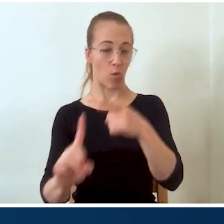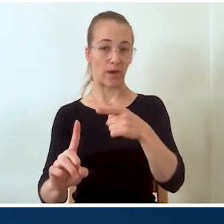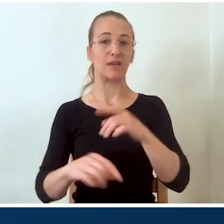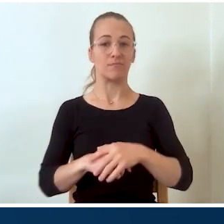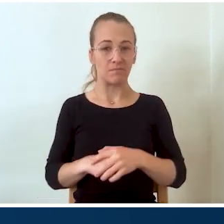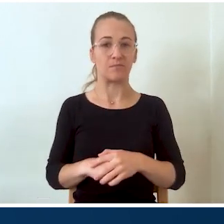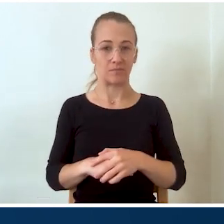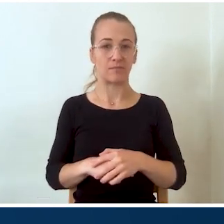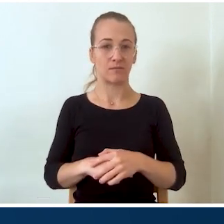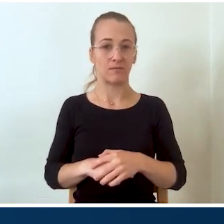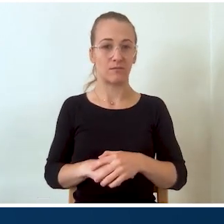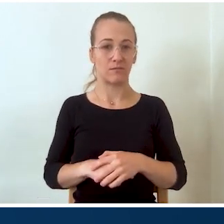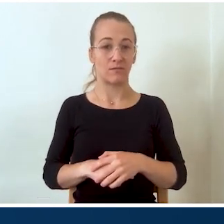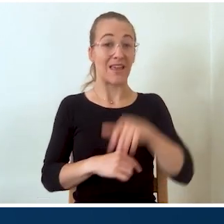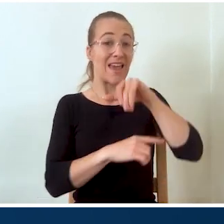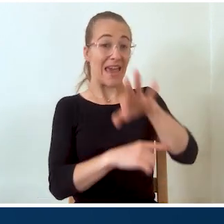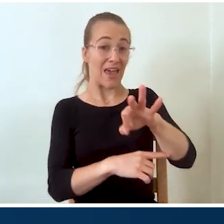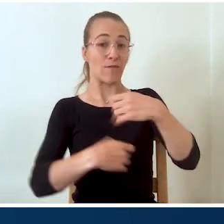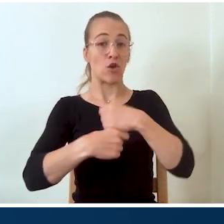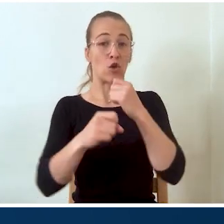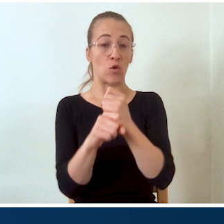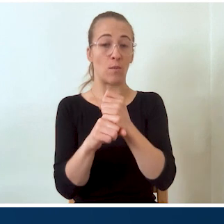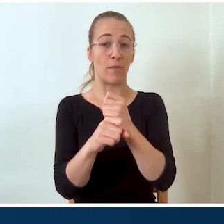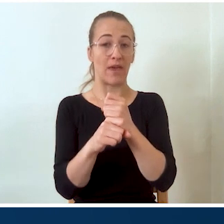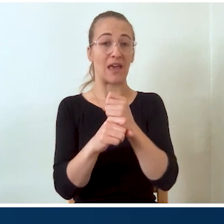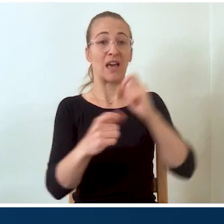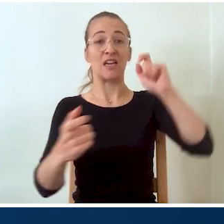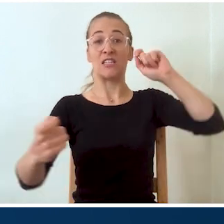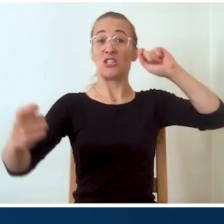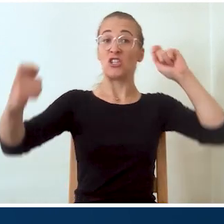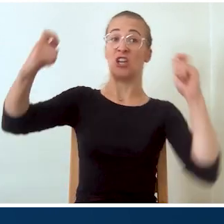Because if you have to make a huge sweeping change